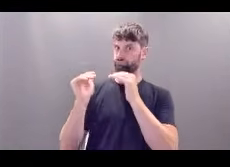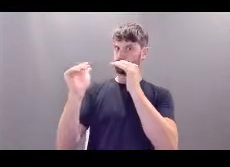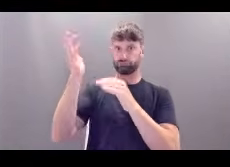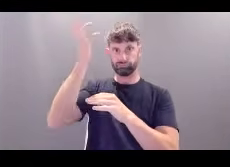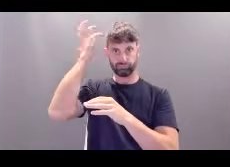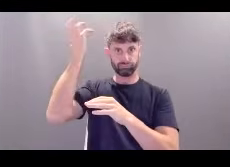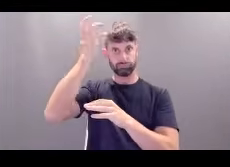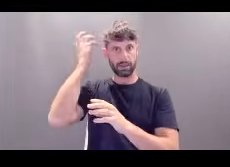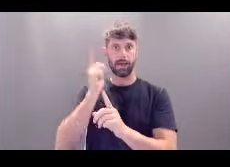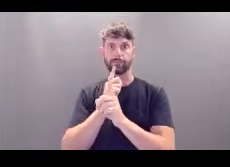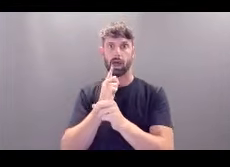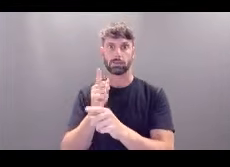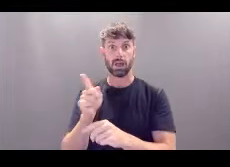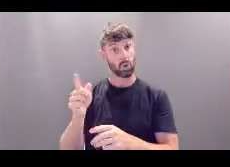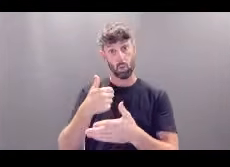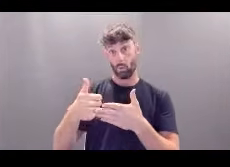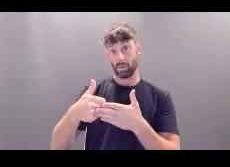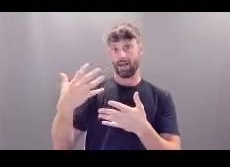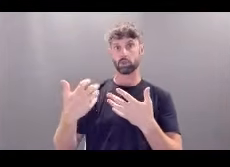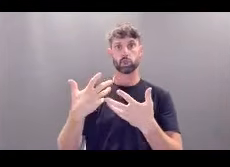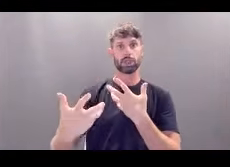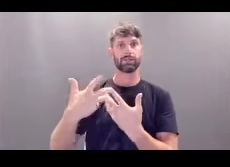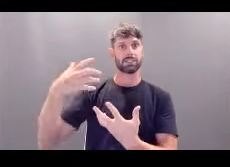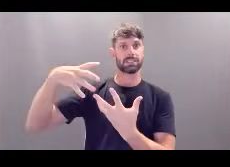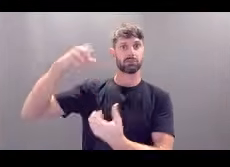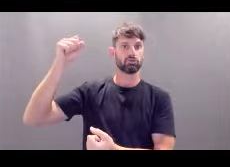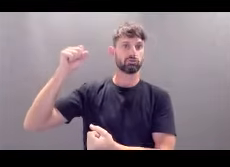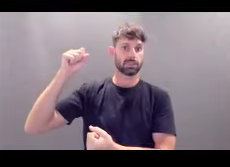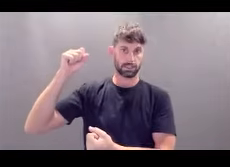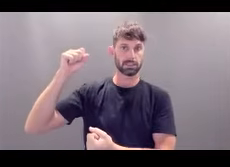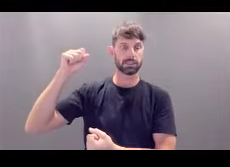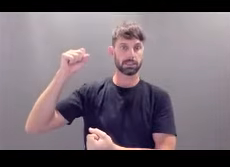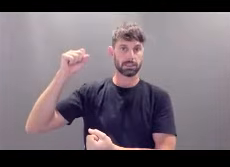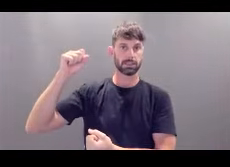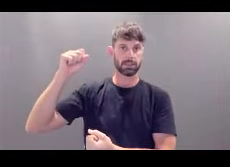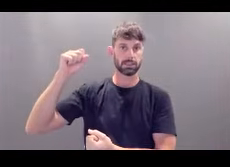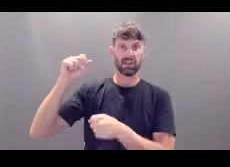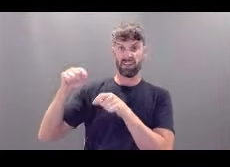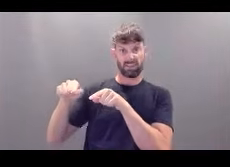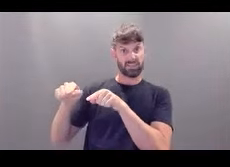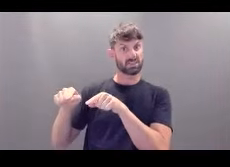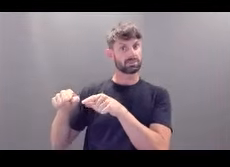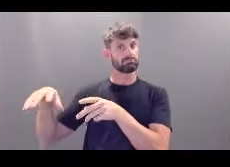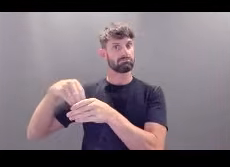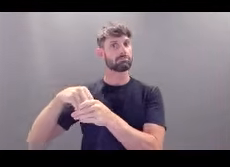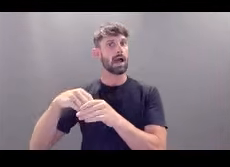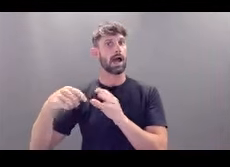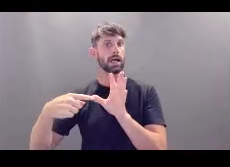They need to have a university degree or equivalent that is relevant to providing AT assessments.